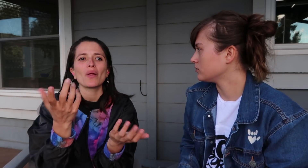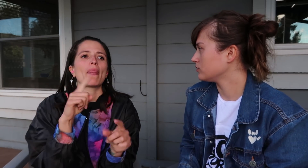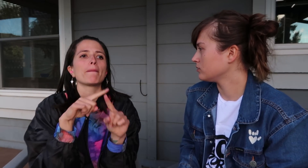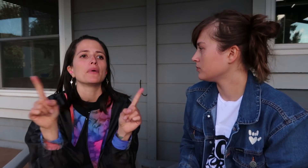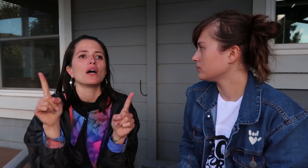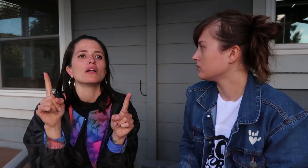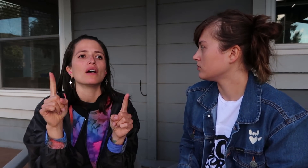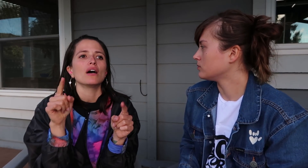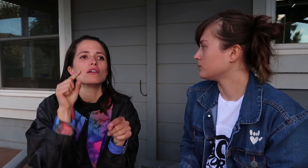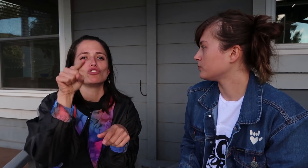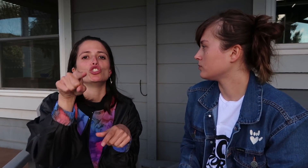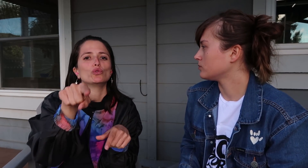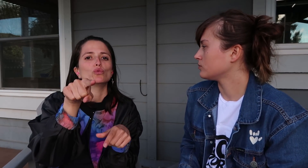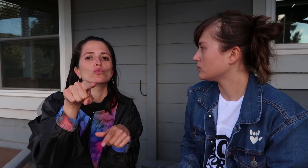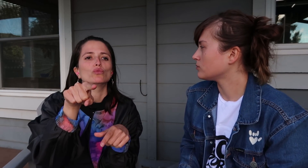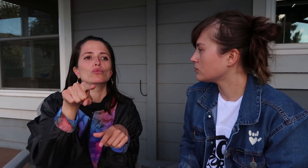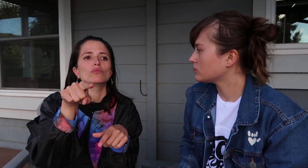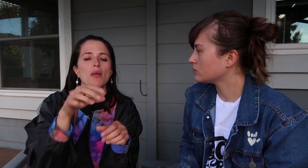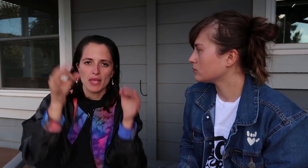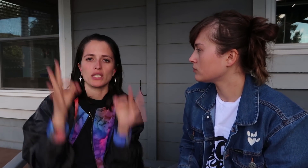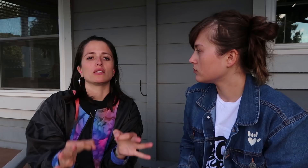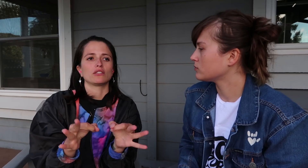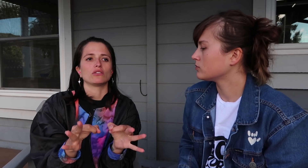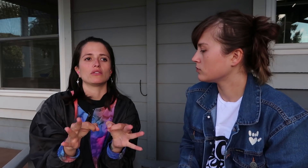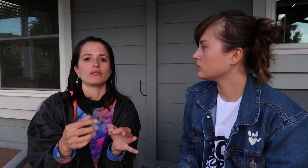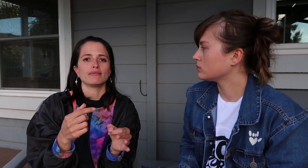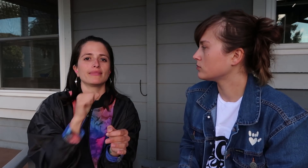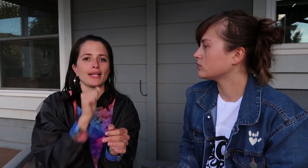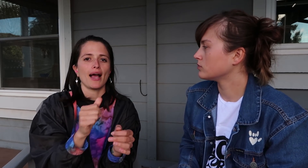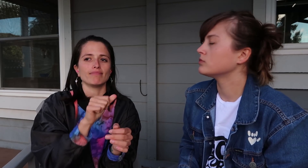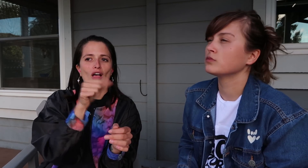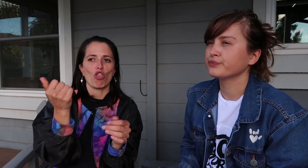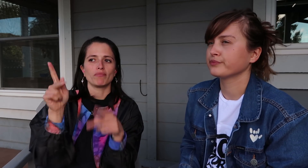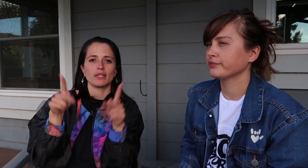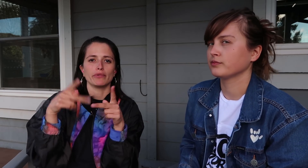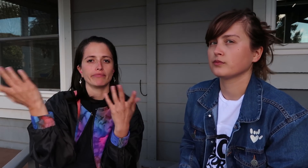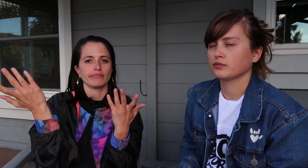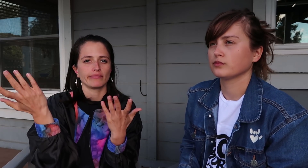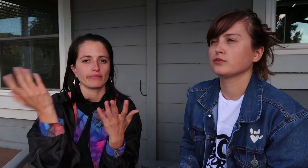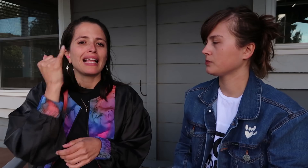that's fine, but make sure you make the decision, not other people.